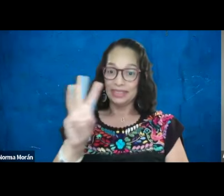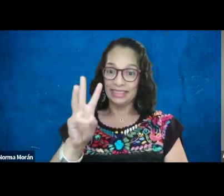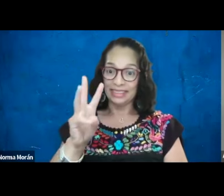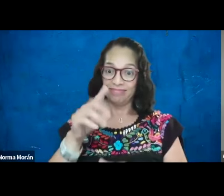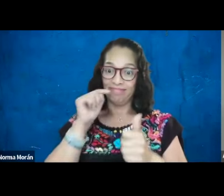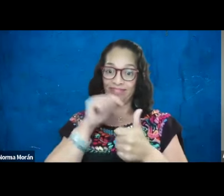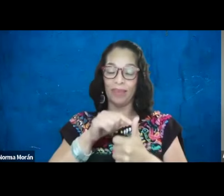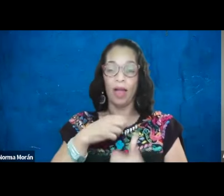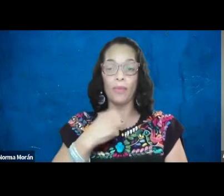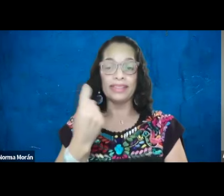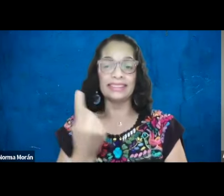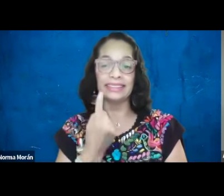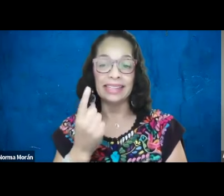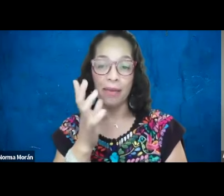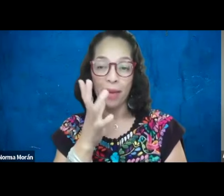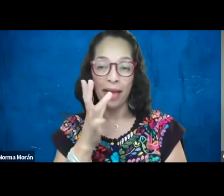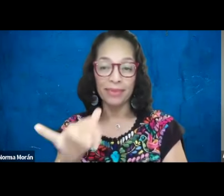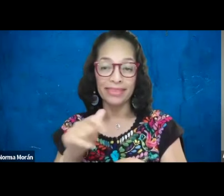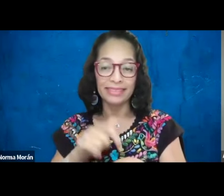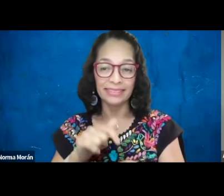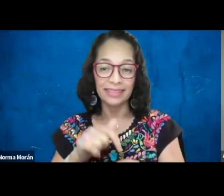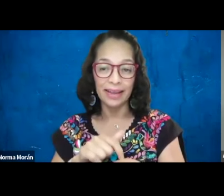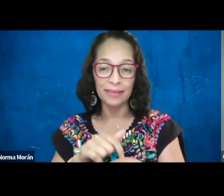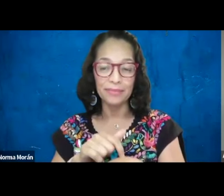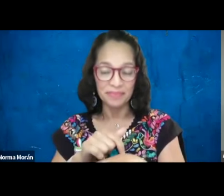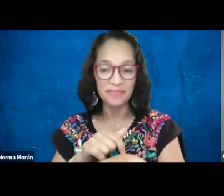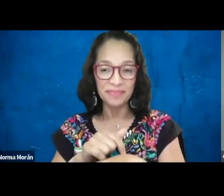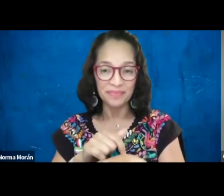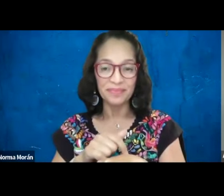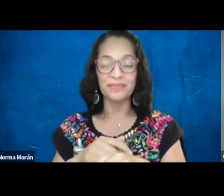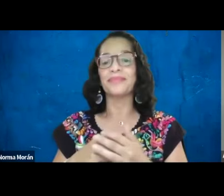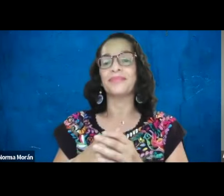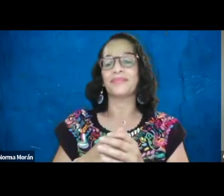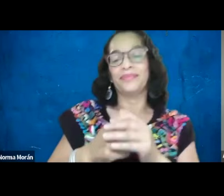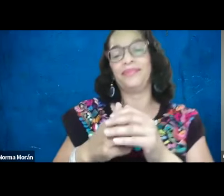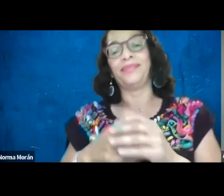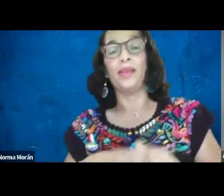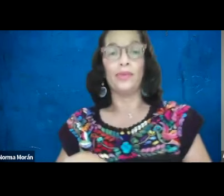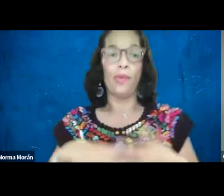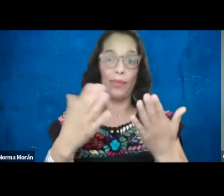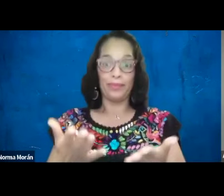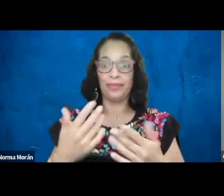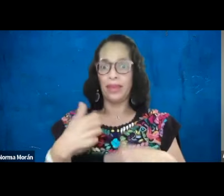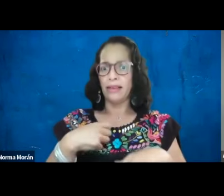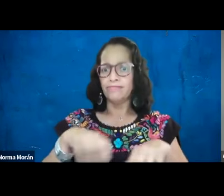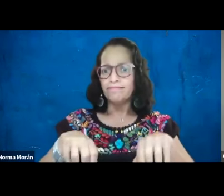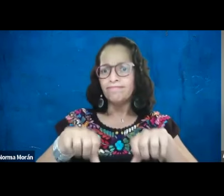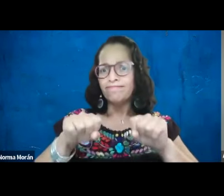with each child my child my first child in 2006 was my first time being a mom